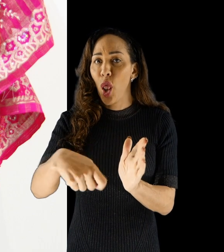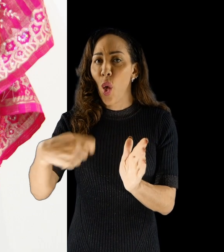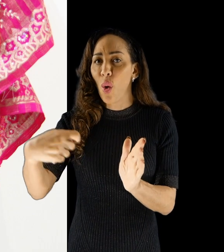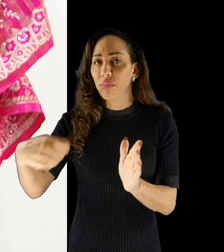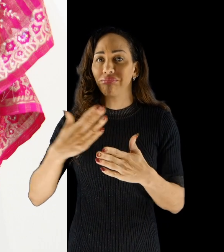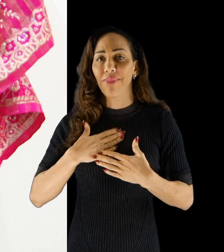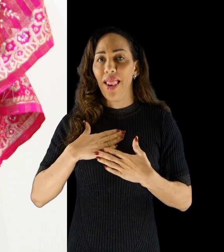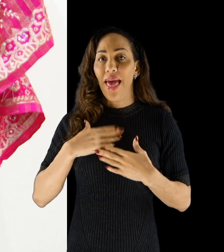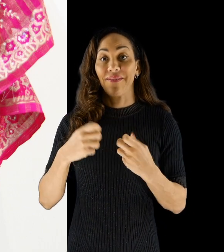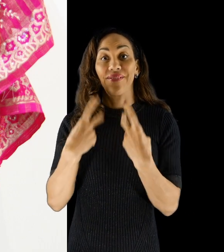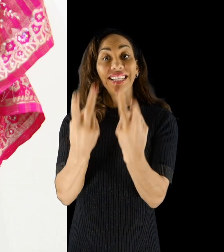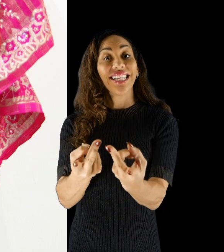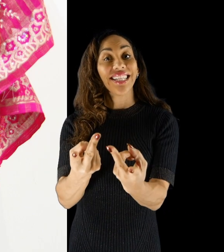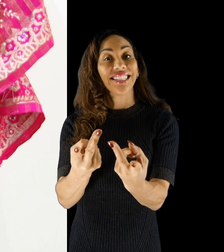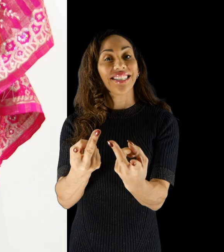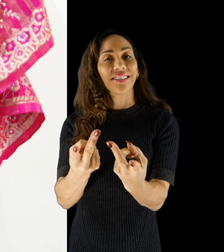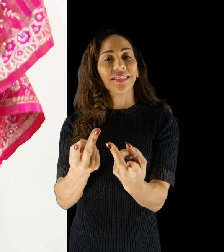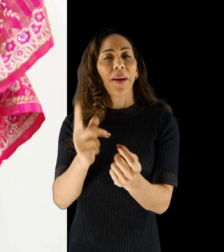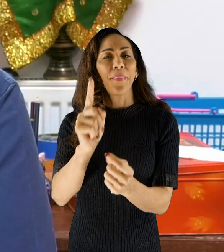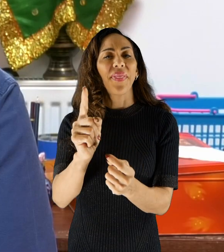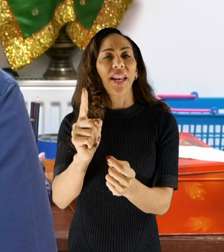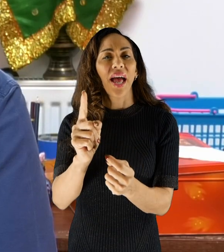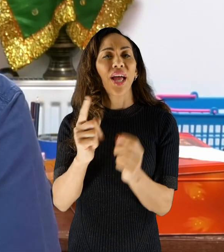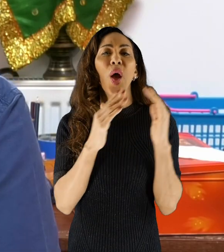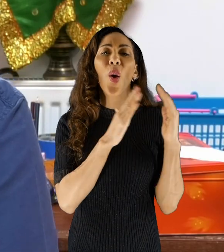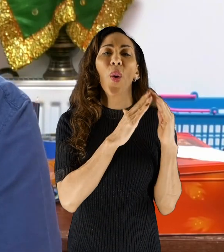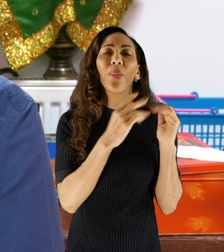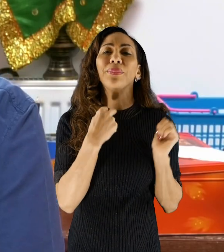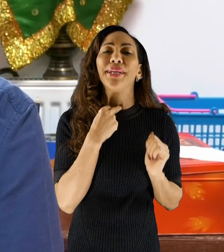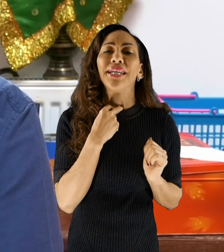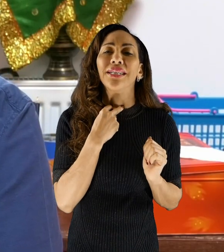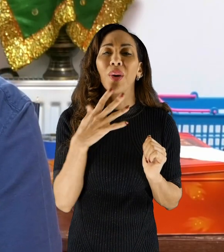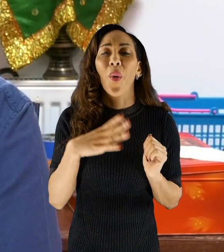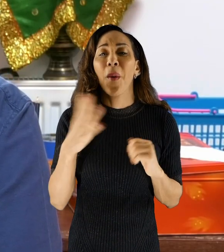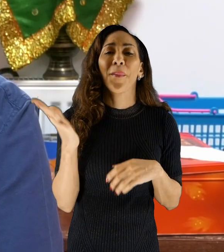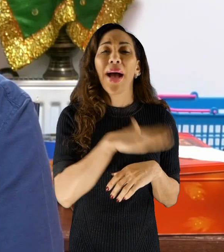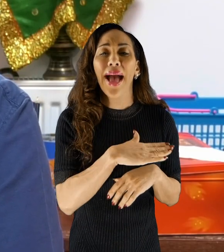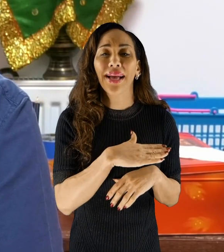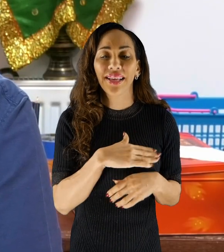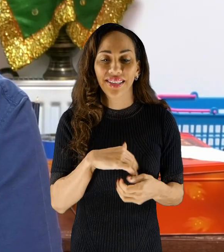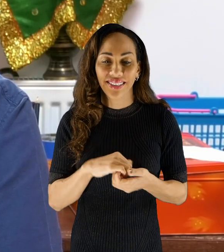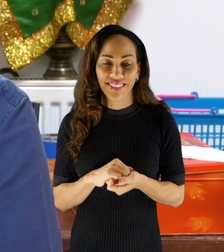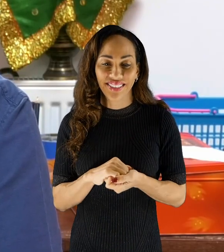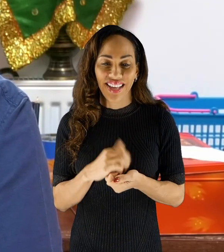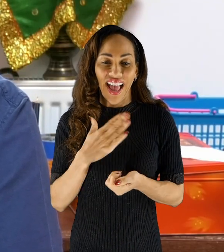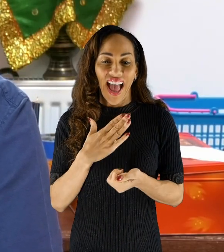very much and I want to get back. I like to visit new situations and by